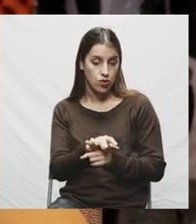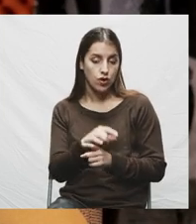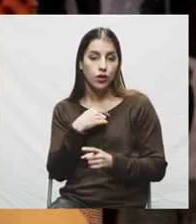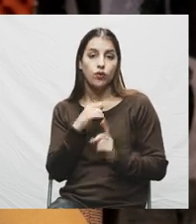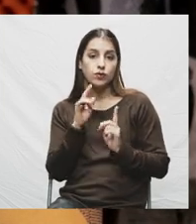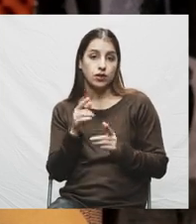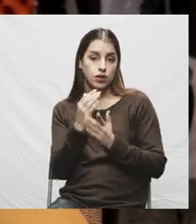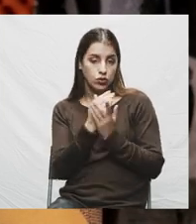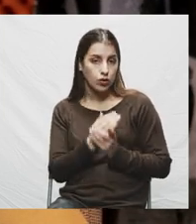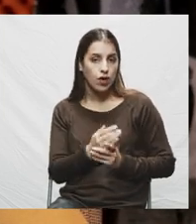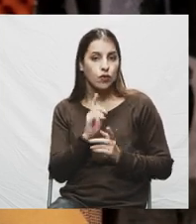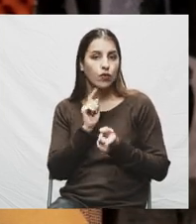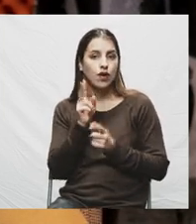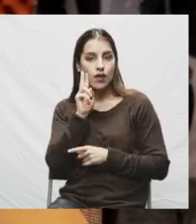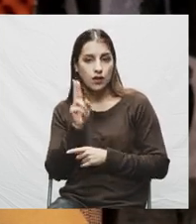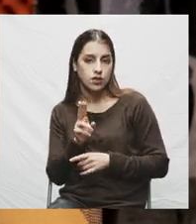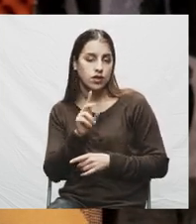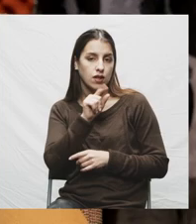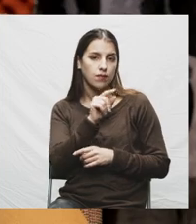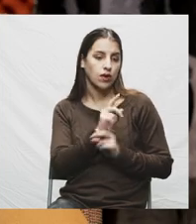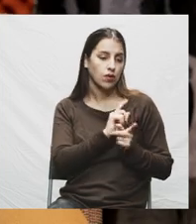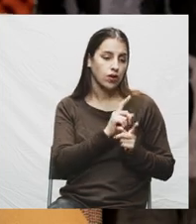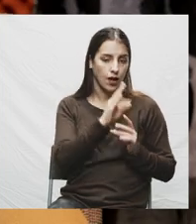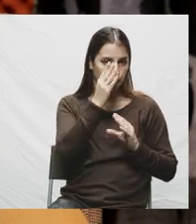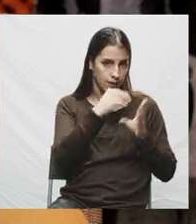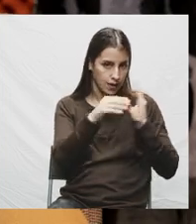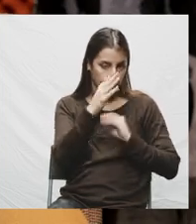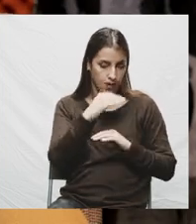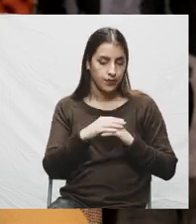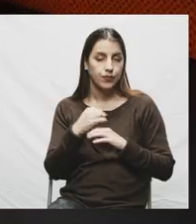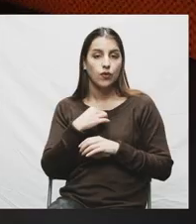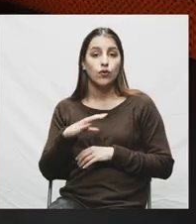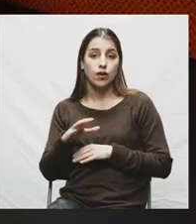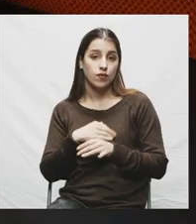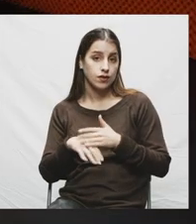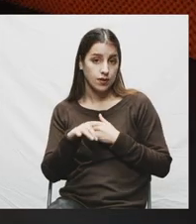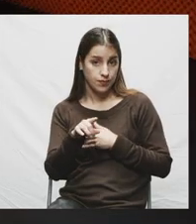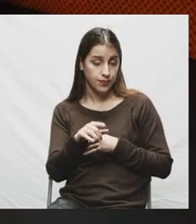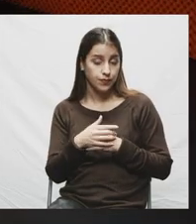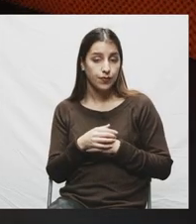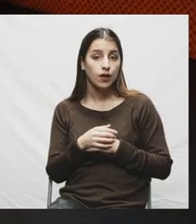as a matter of study of what it is to direct and to be directed. Thus I wanted to do that.